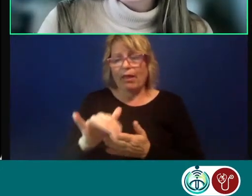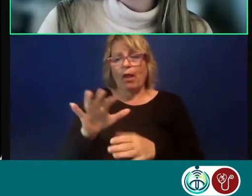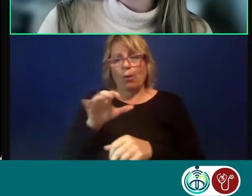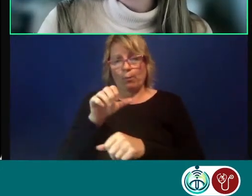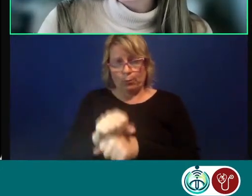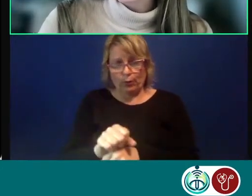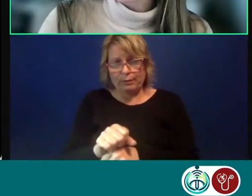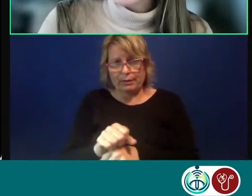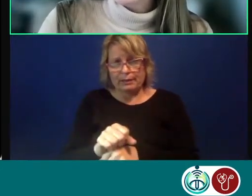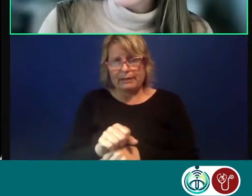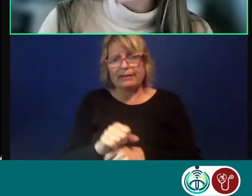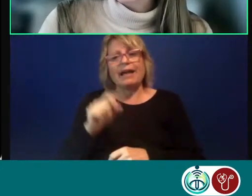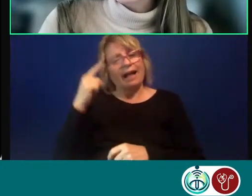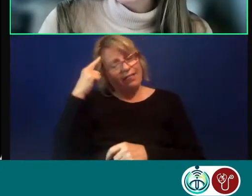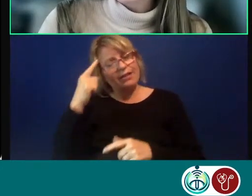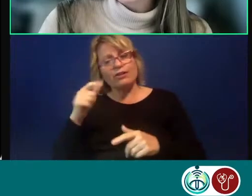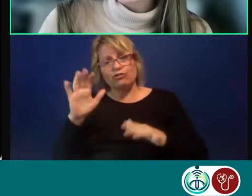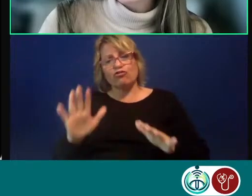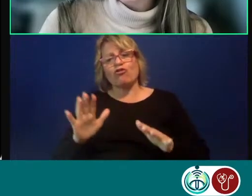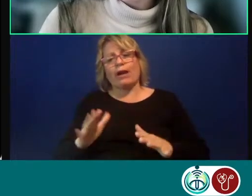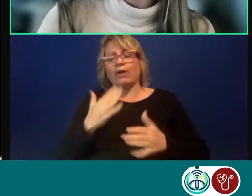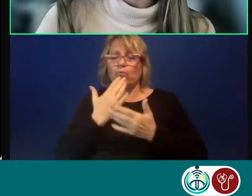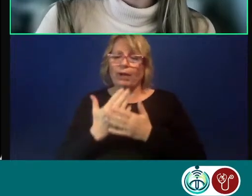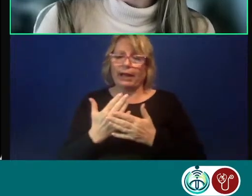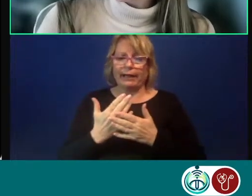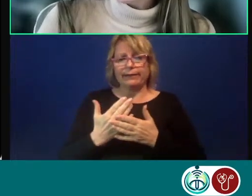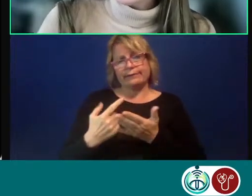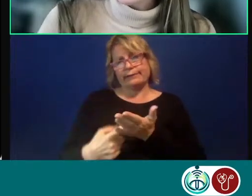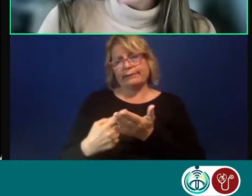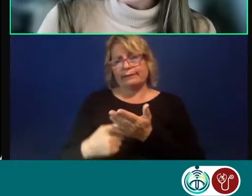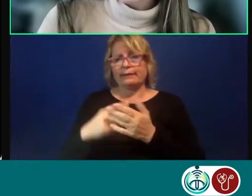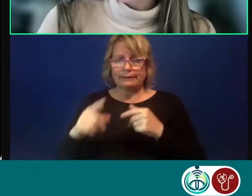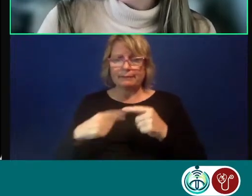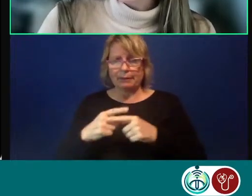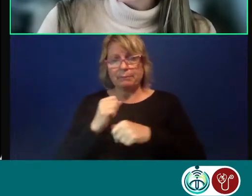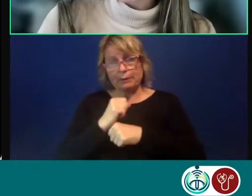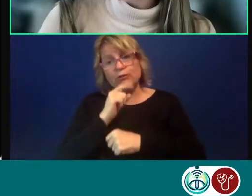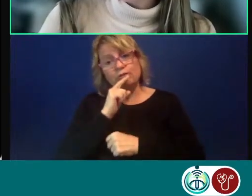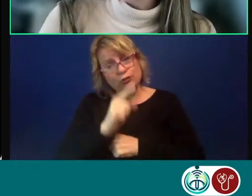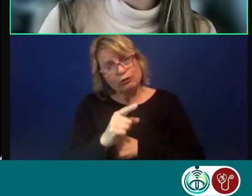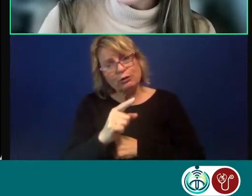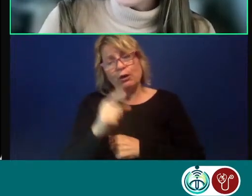I think that that's a great way to really speak about making sure that we're letting people know,